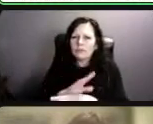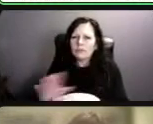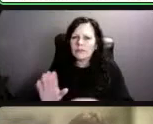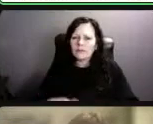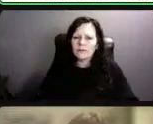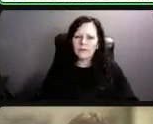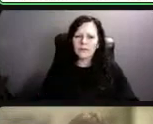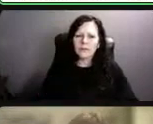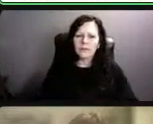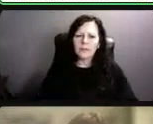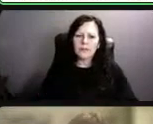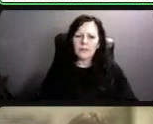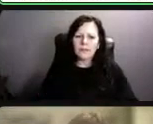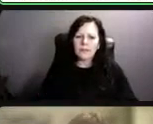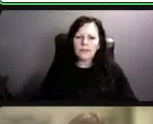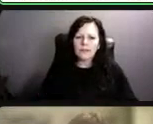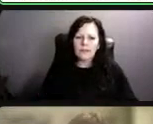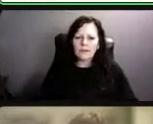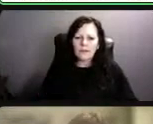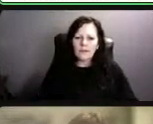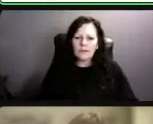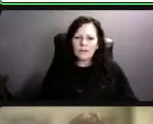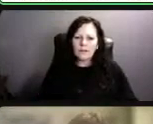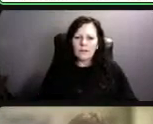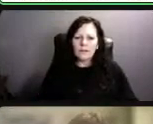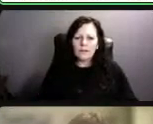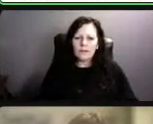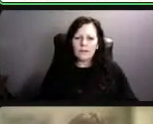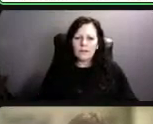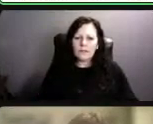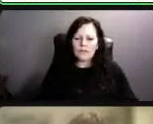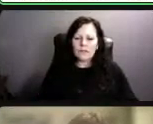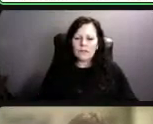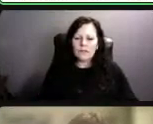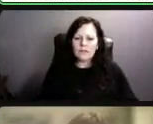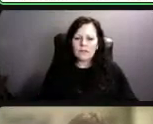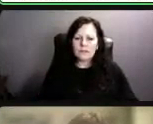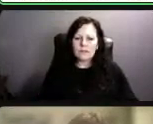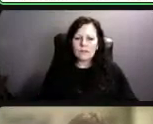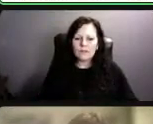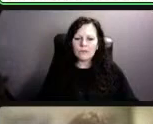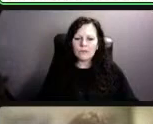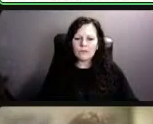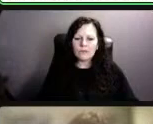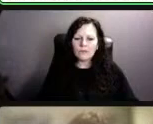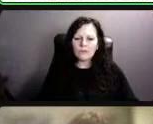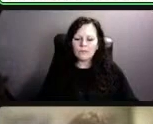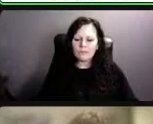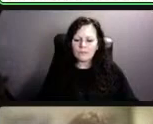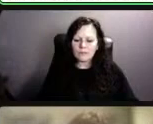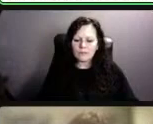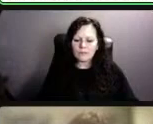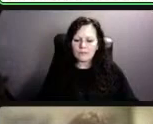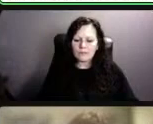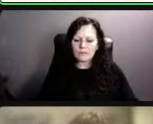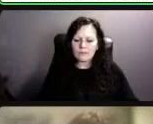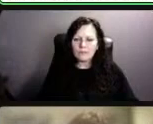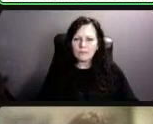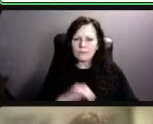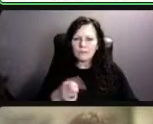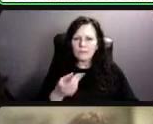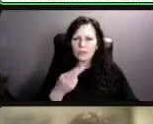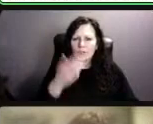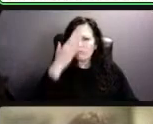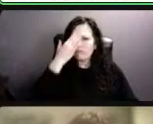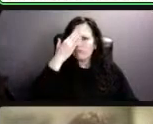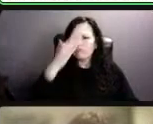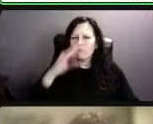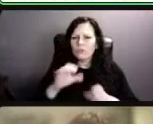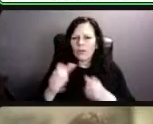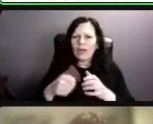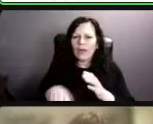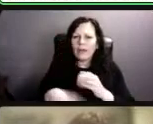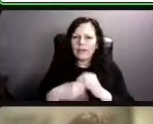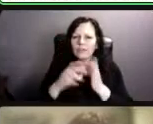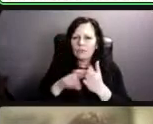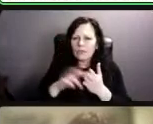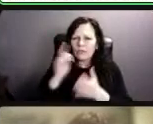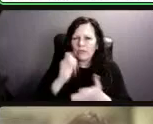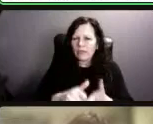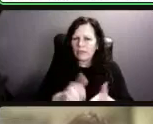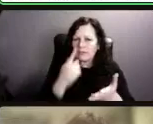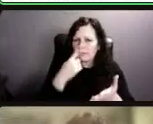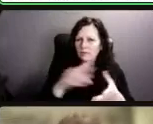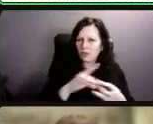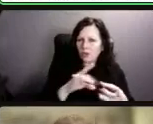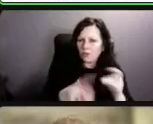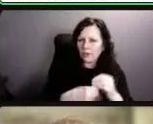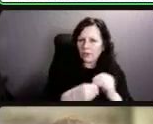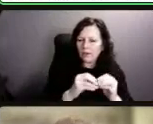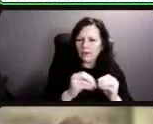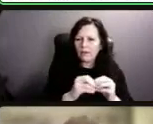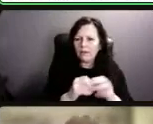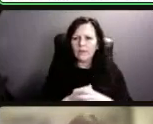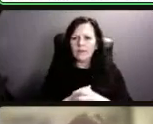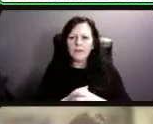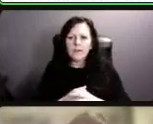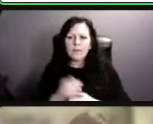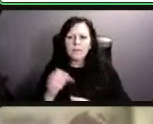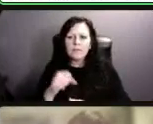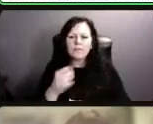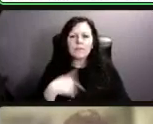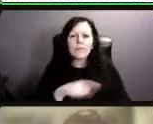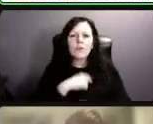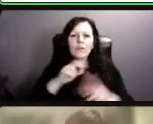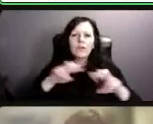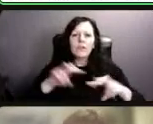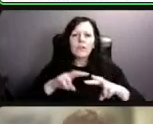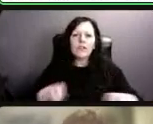SO IT'S PRETTY STANDARD RATE.